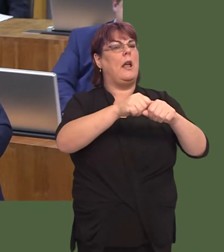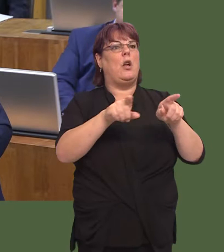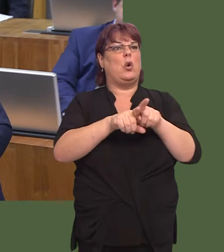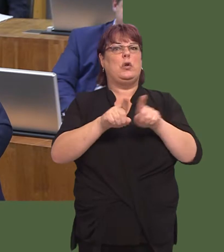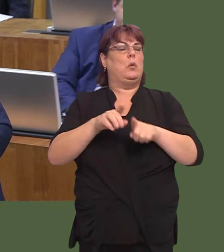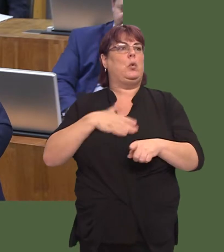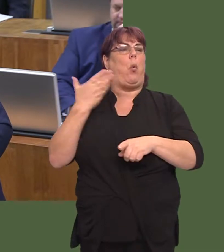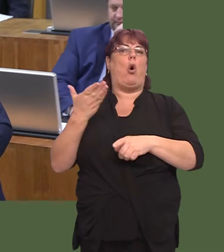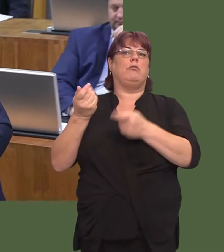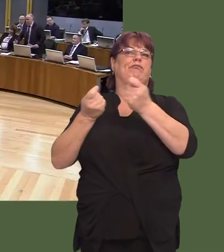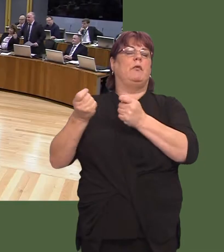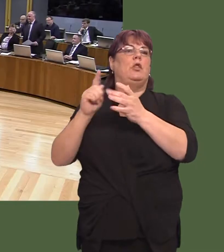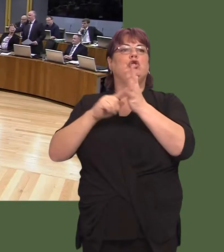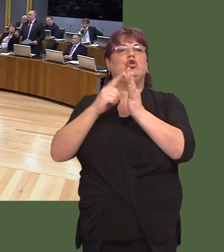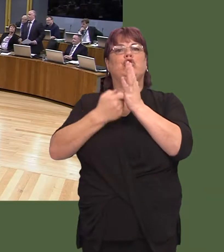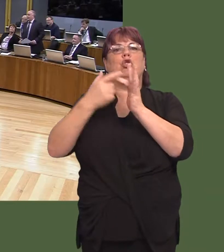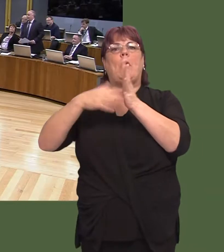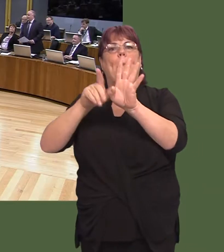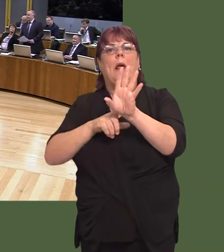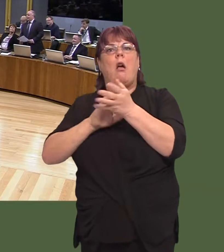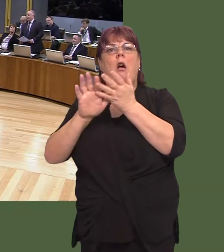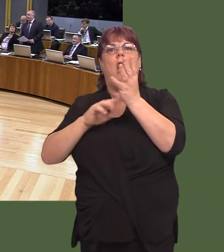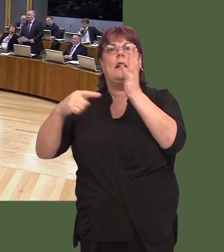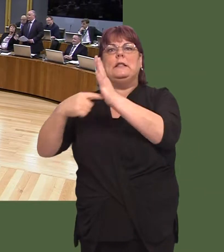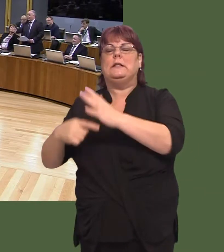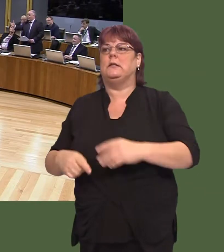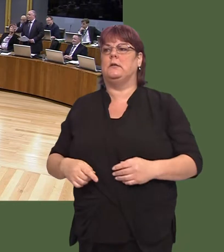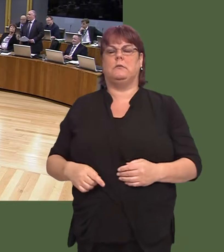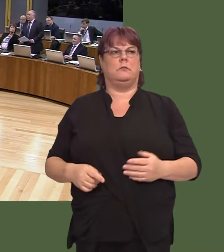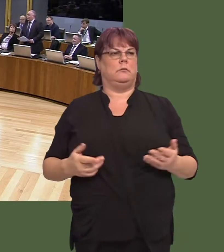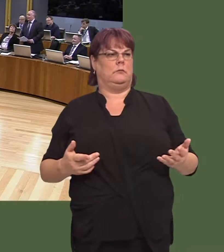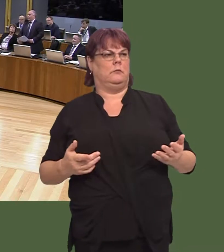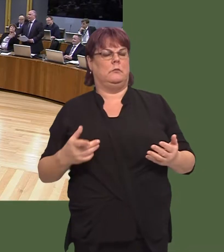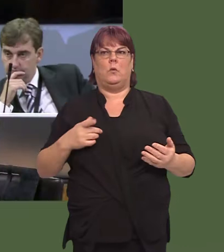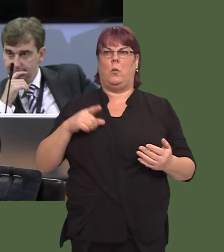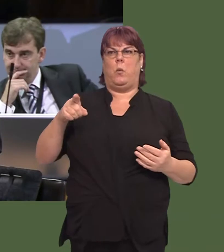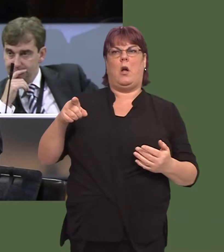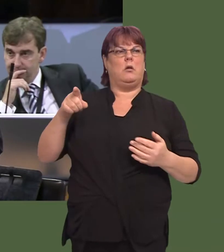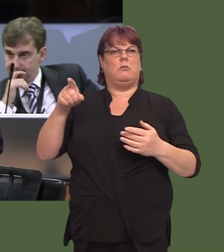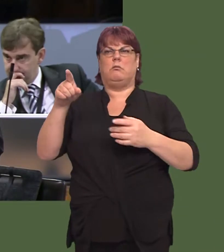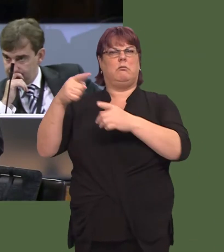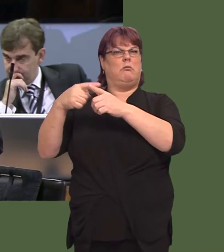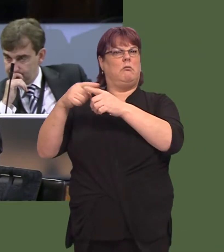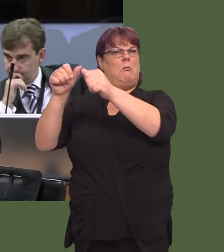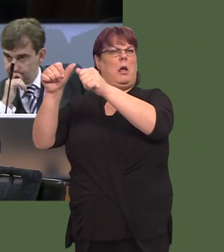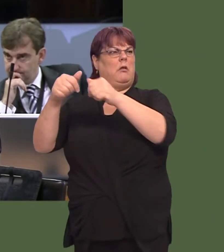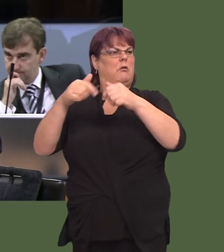Andrew R.T. Davies: Why are waiting times that much better in the UK as opposed to whatís happening here in Wales? Carwyn Jones: Are they? Andrew R.T.